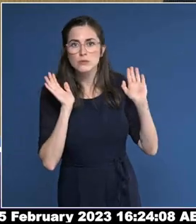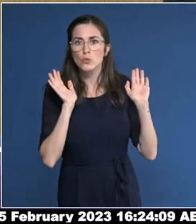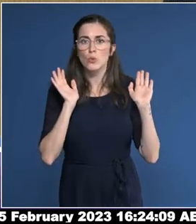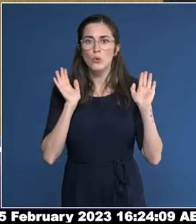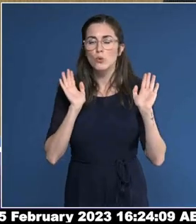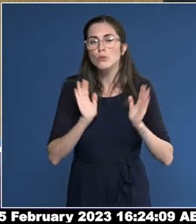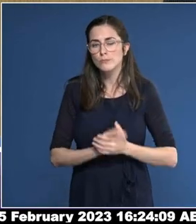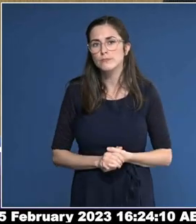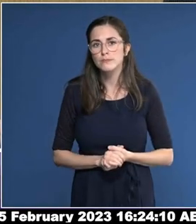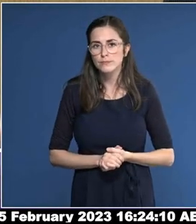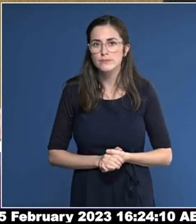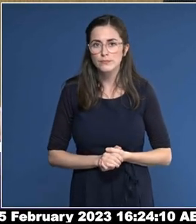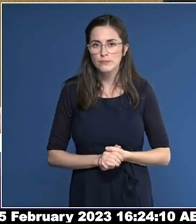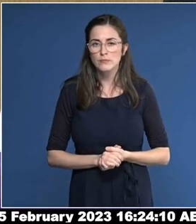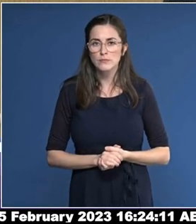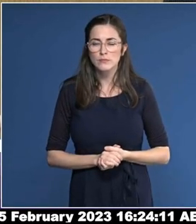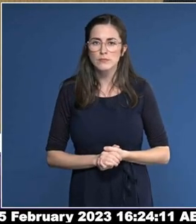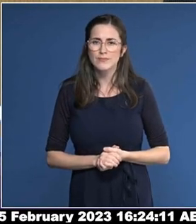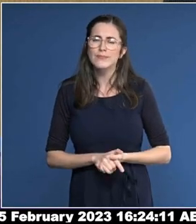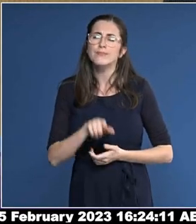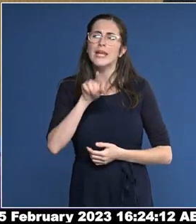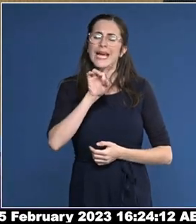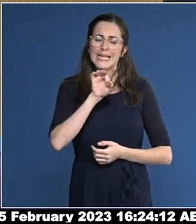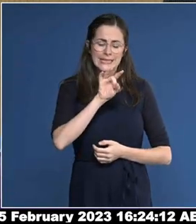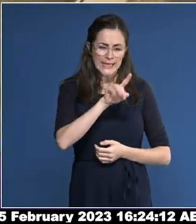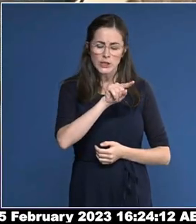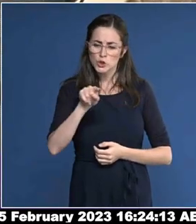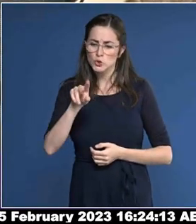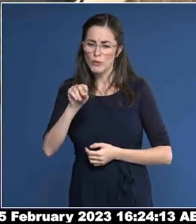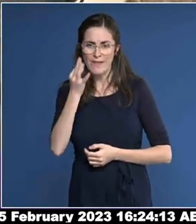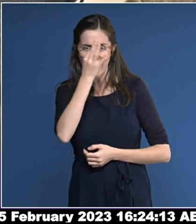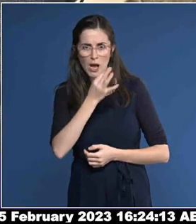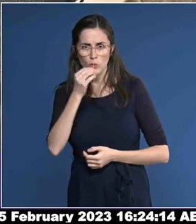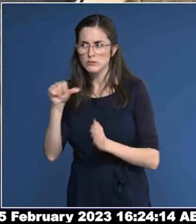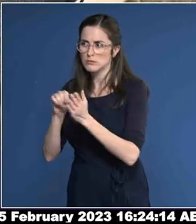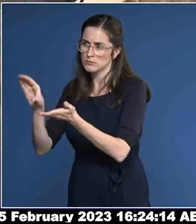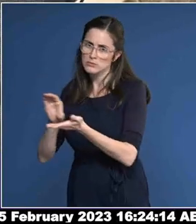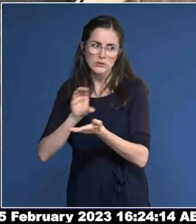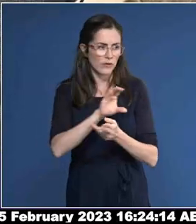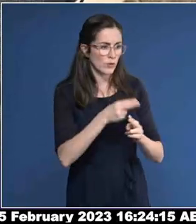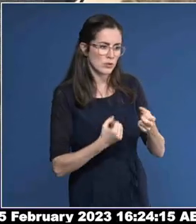Does that 10 to 12 hours correlate with a particular level of support